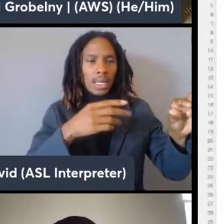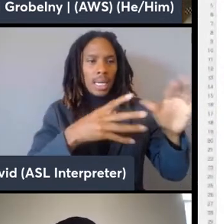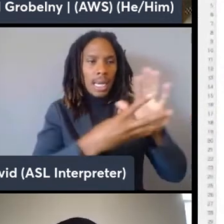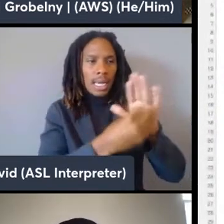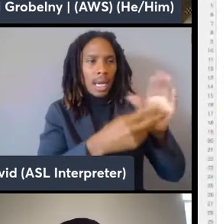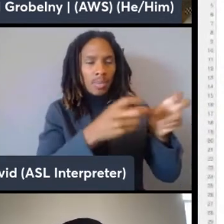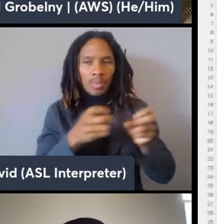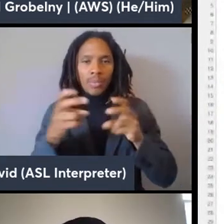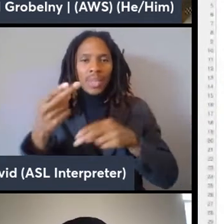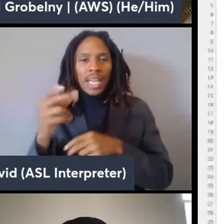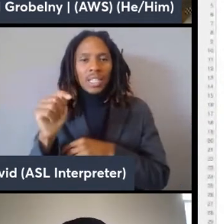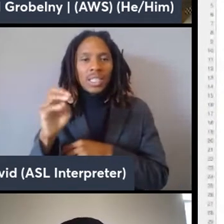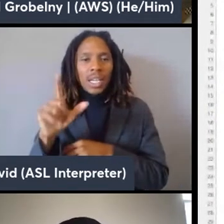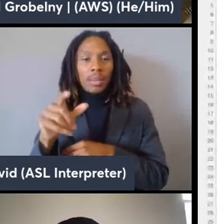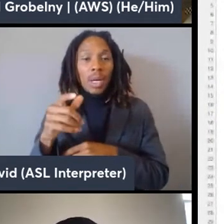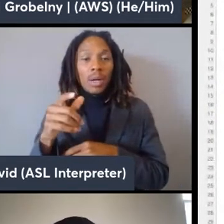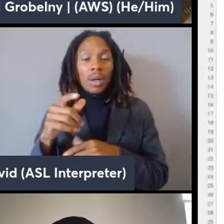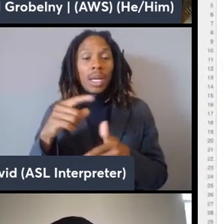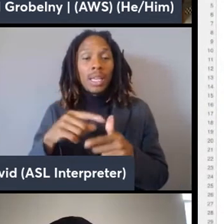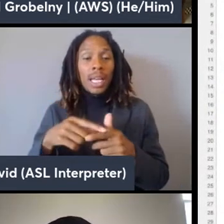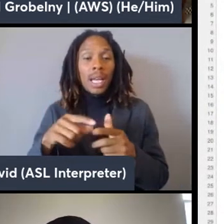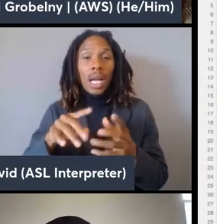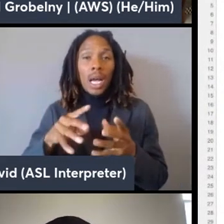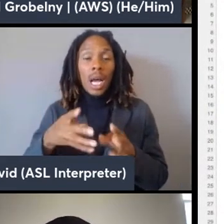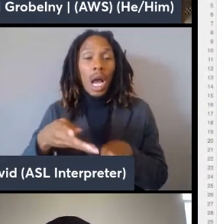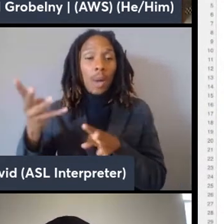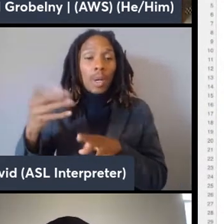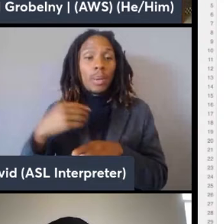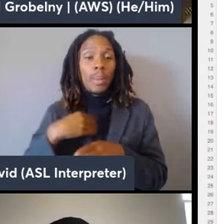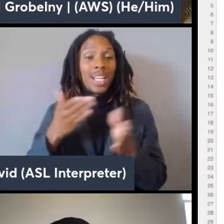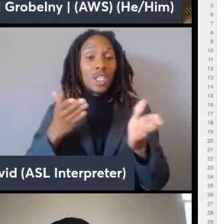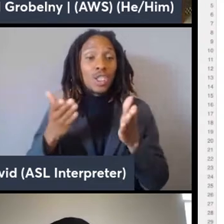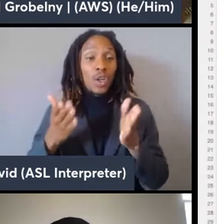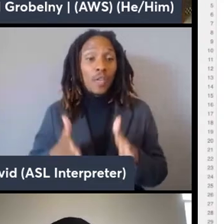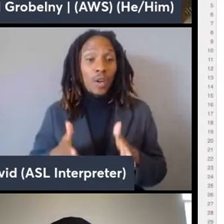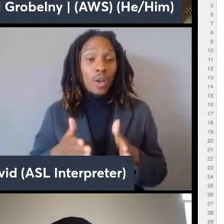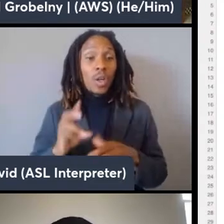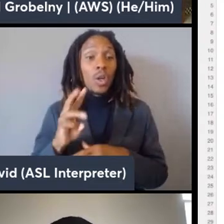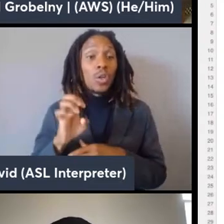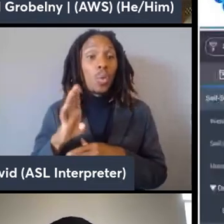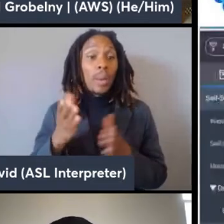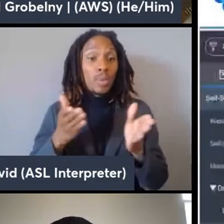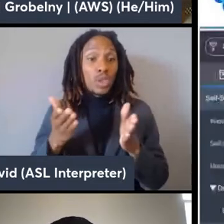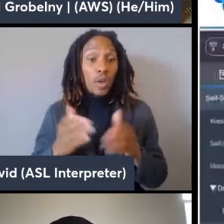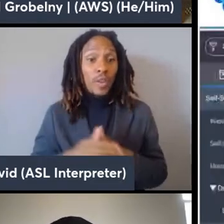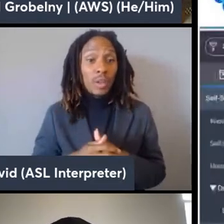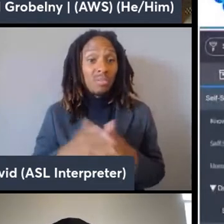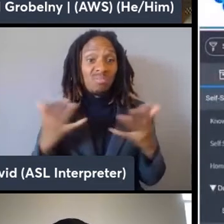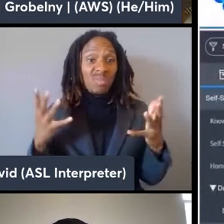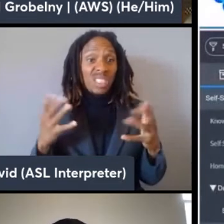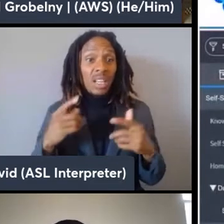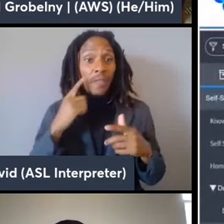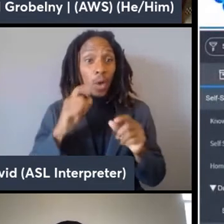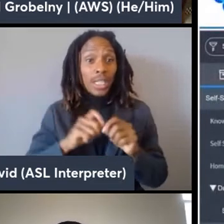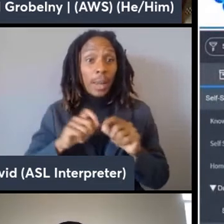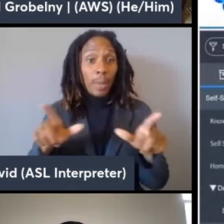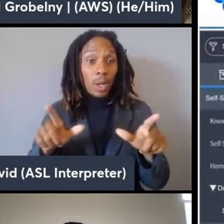I upload it to my server, the web server. And that's it. For deployment, I have the charts.